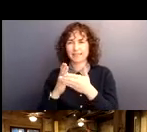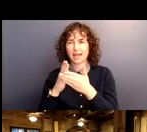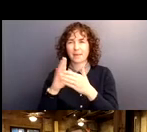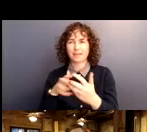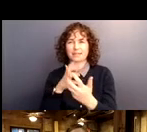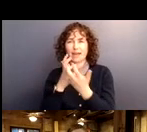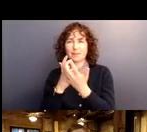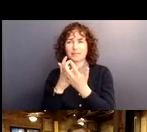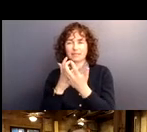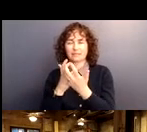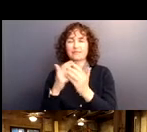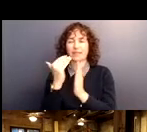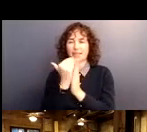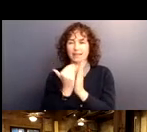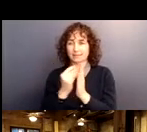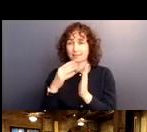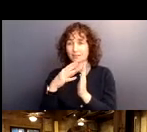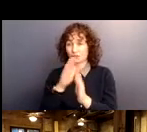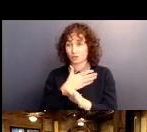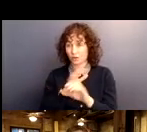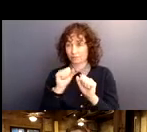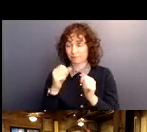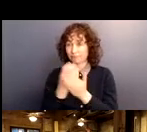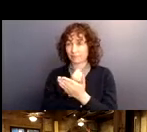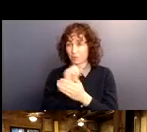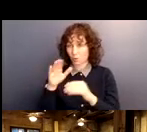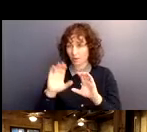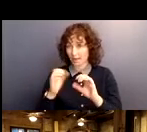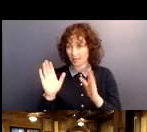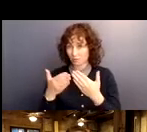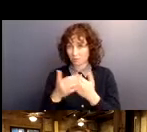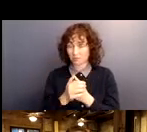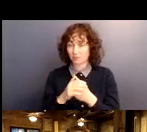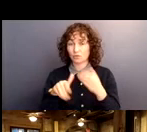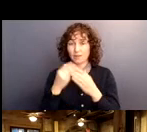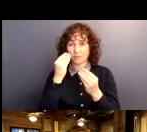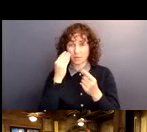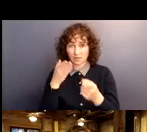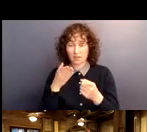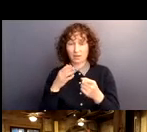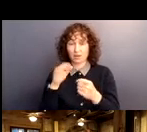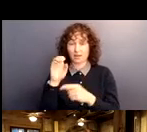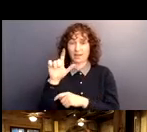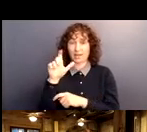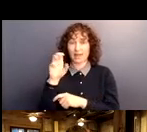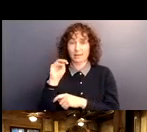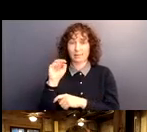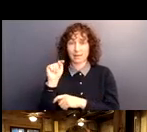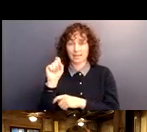and songs for you to use in your classrooms. You can find these materials under "The Elements of Music" lesson